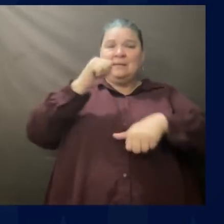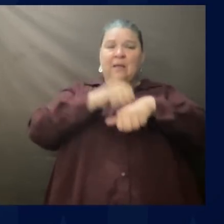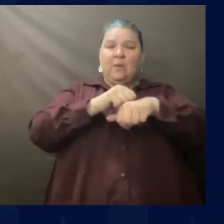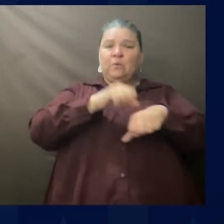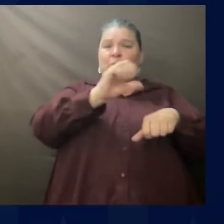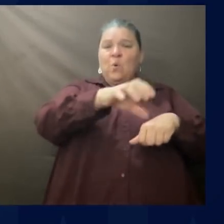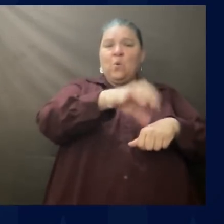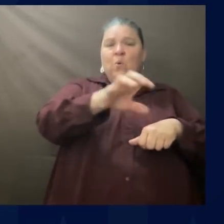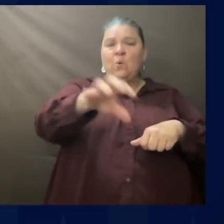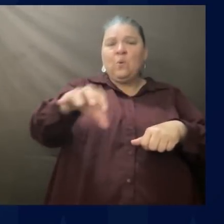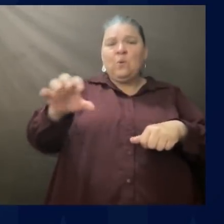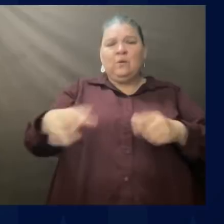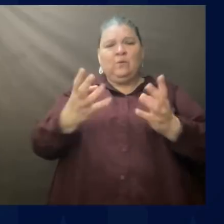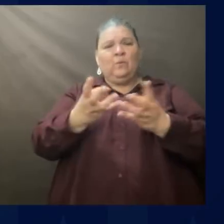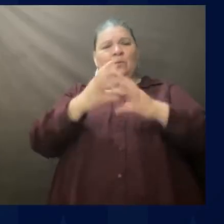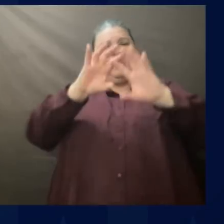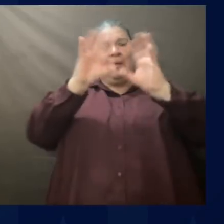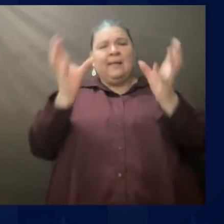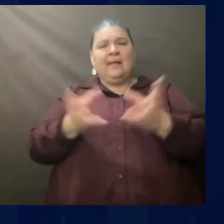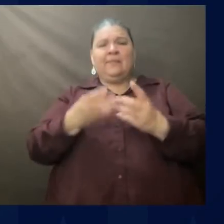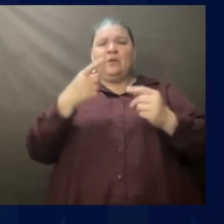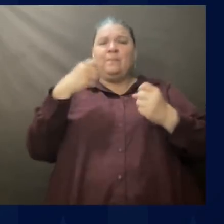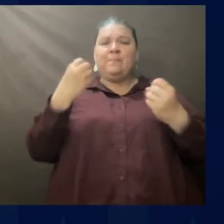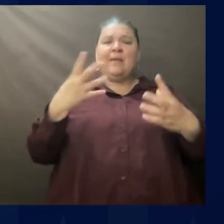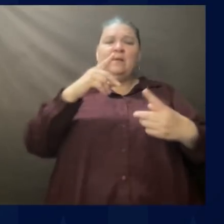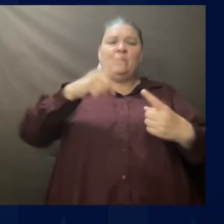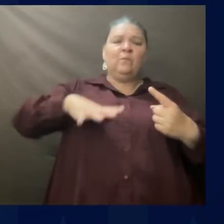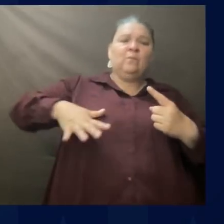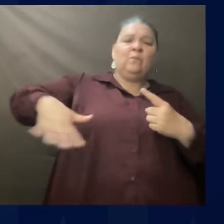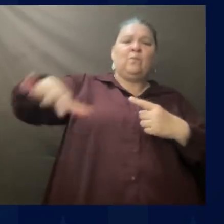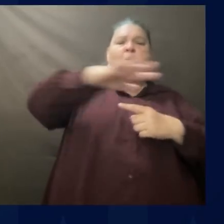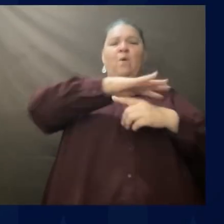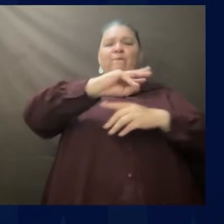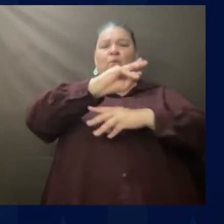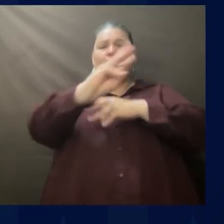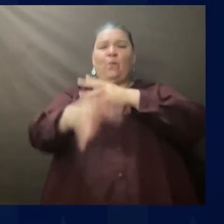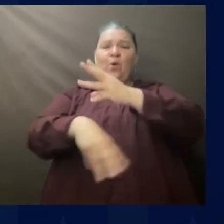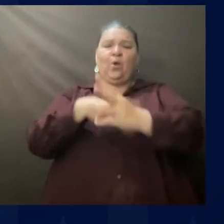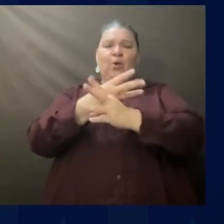Stand in representation of the brave souls that have gone on before us